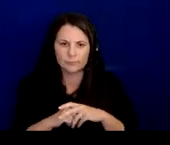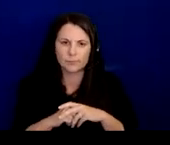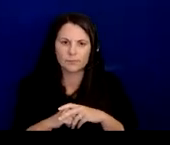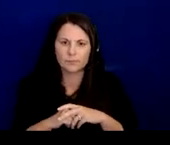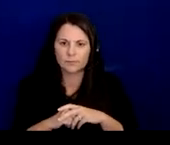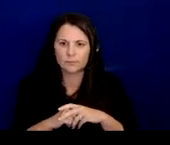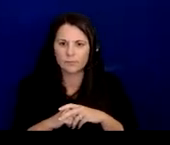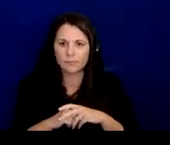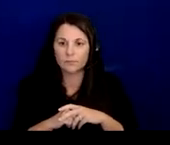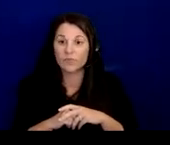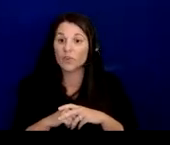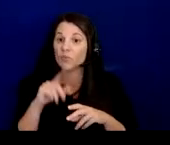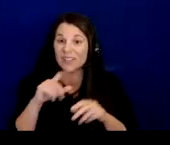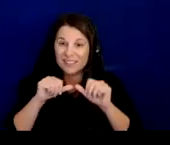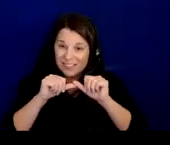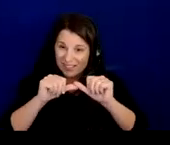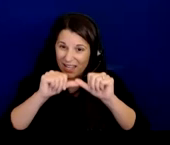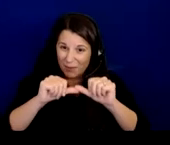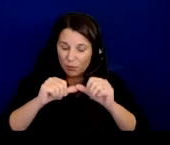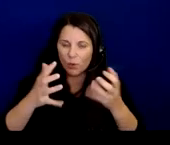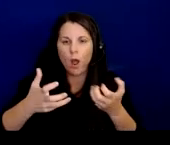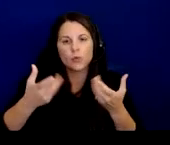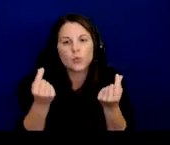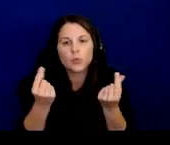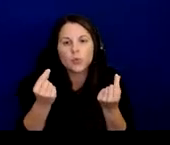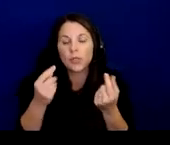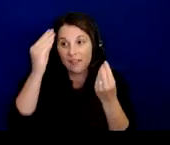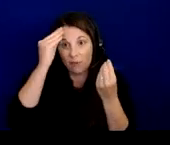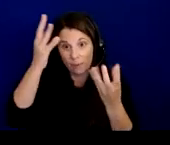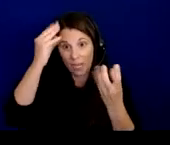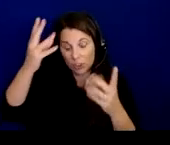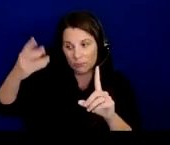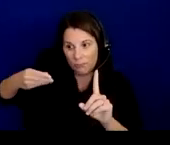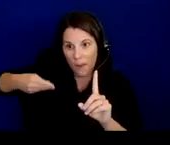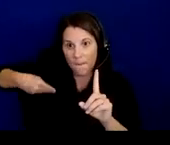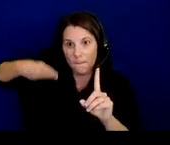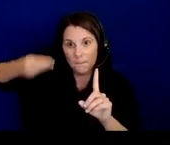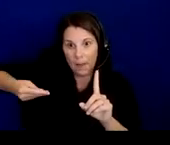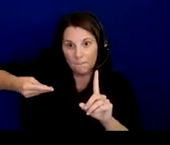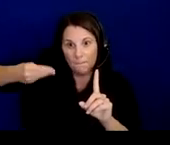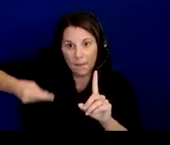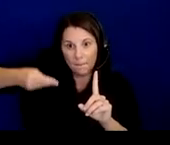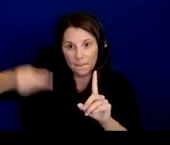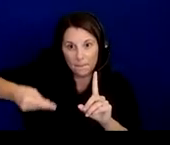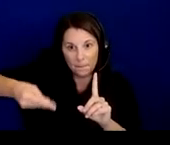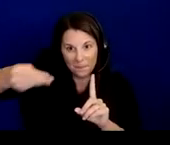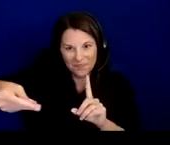We want to be able to pass the information on semester after semester after semester. The only way in which to do that is to develop